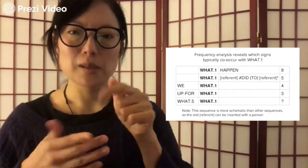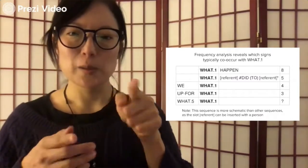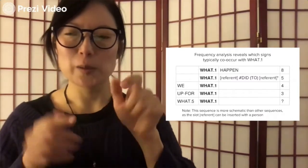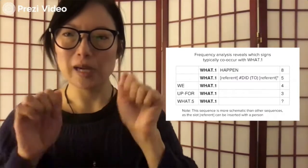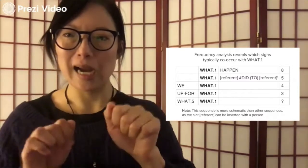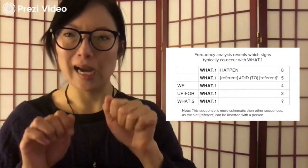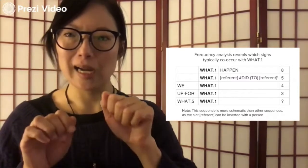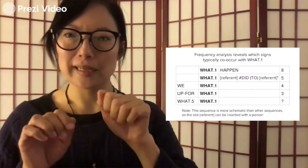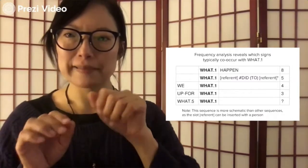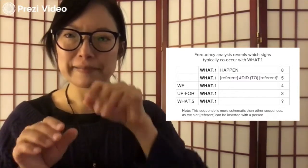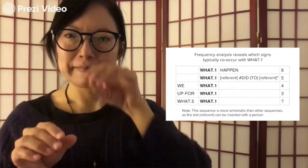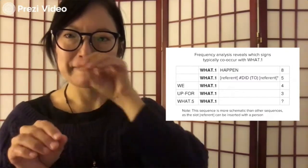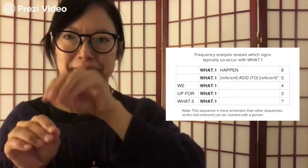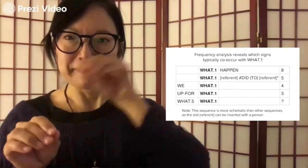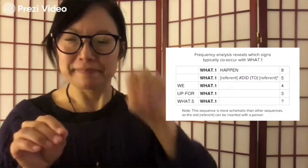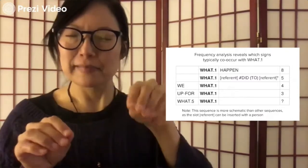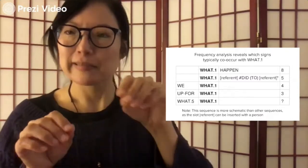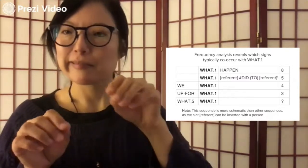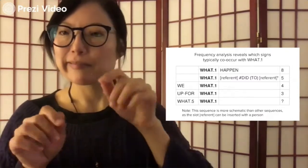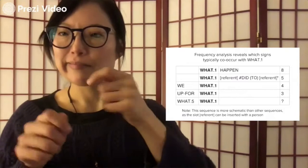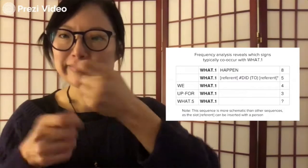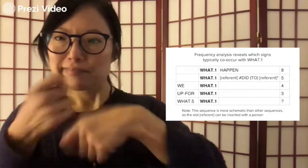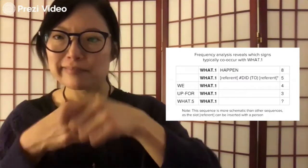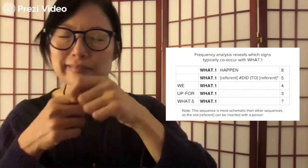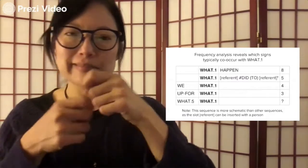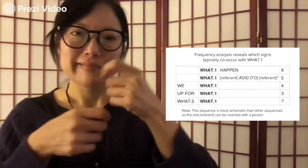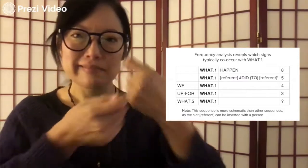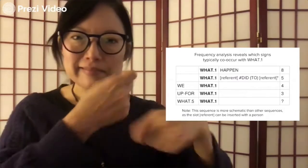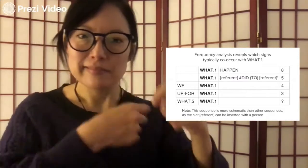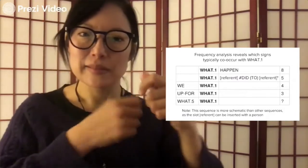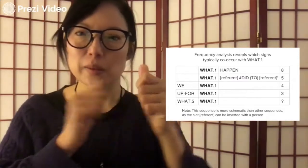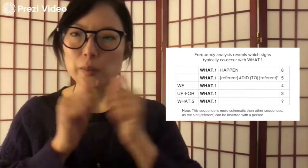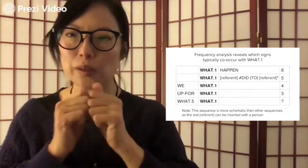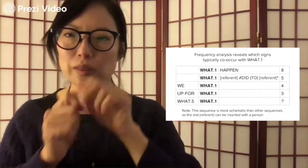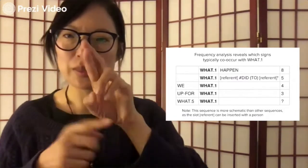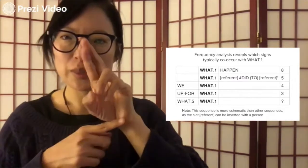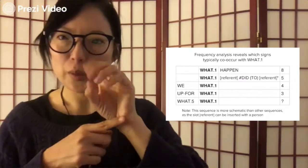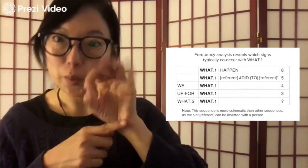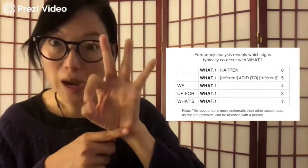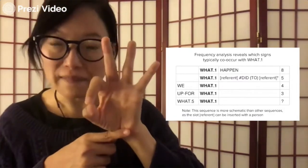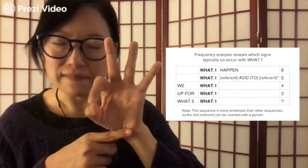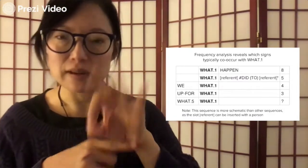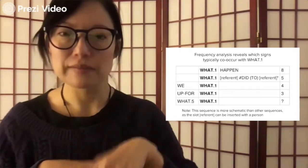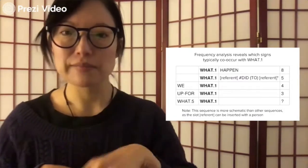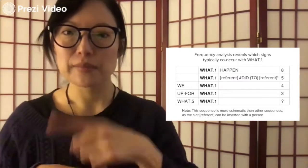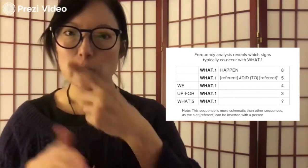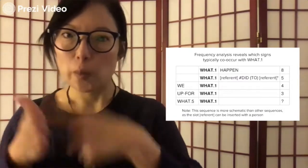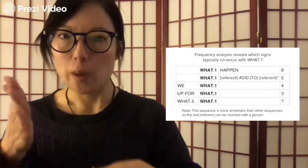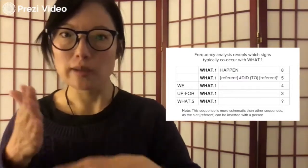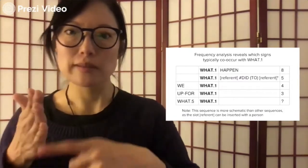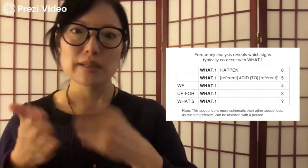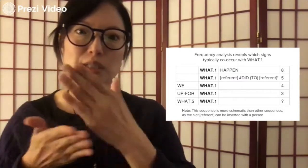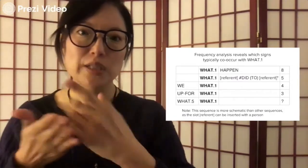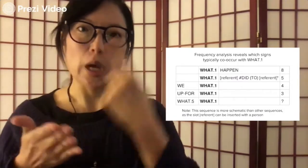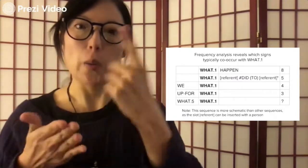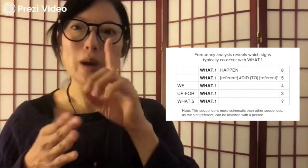Because you can replace each of those referents as in "WHAT.1